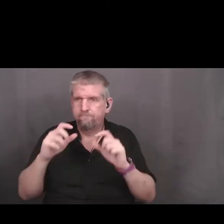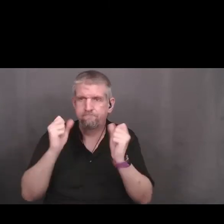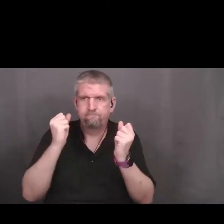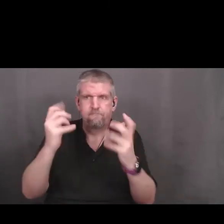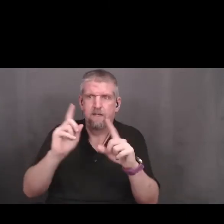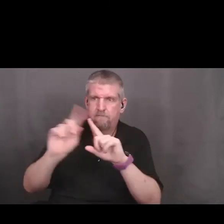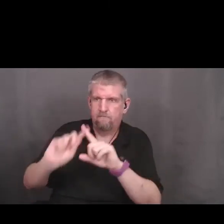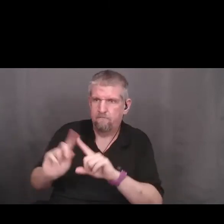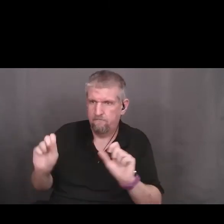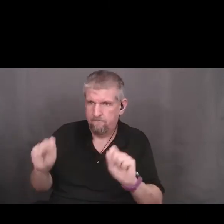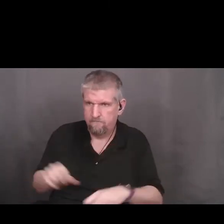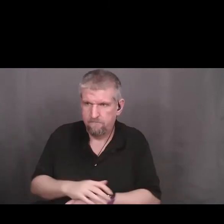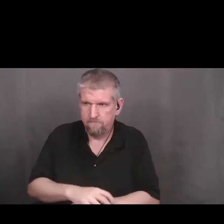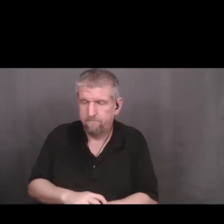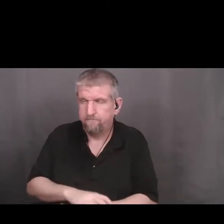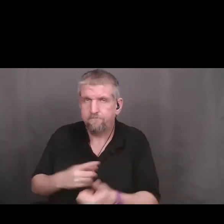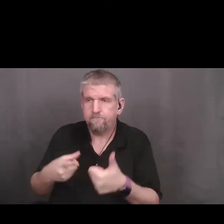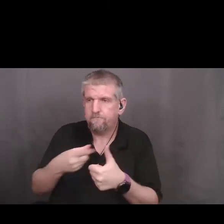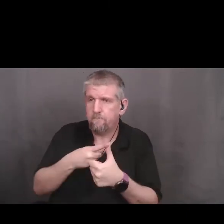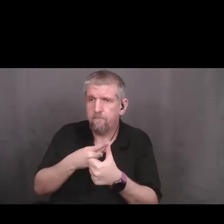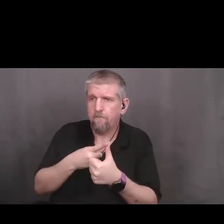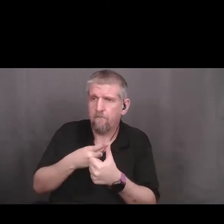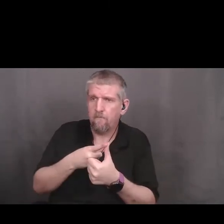For example, just having a diagnosis letter